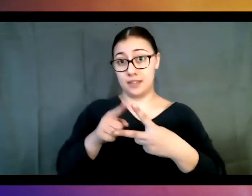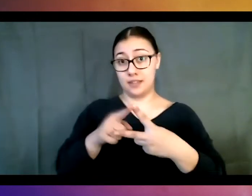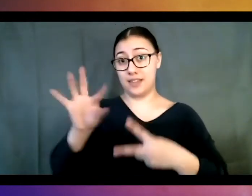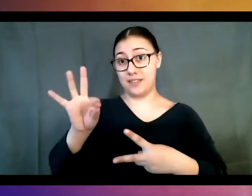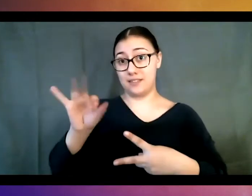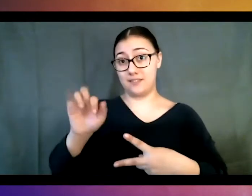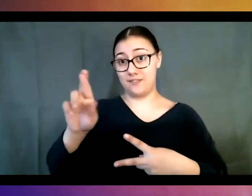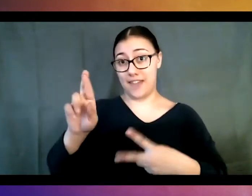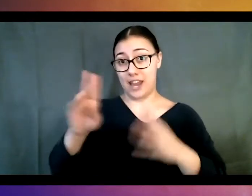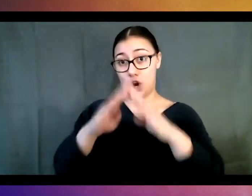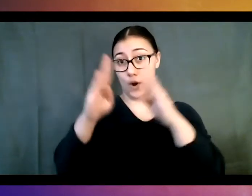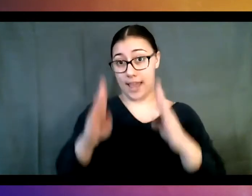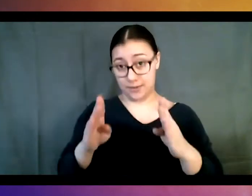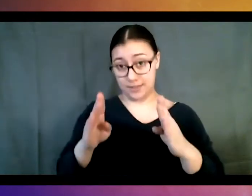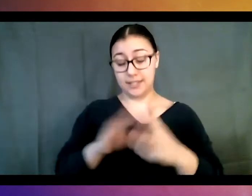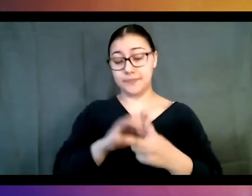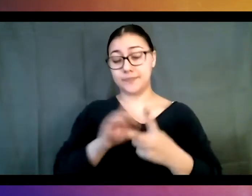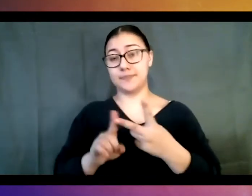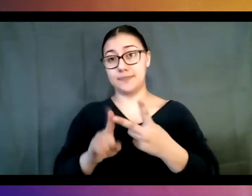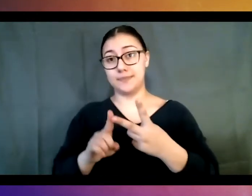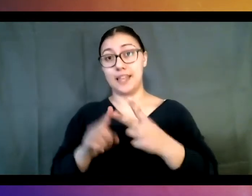It is a City Department and it's located